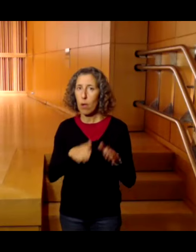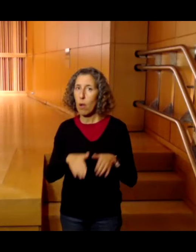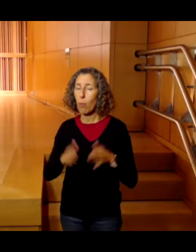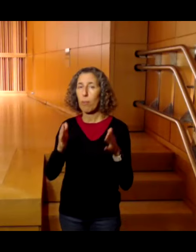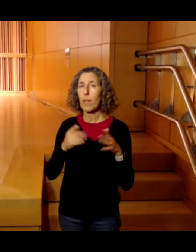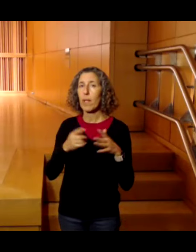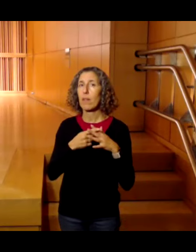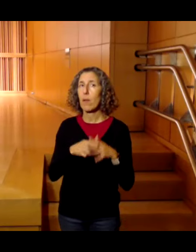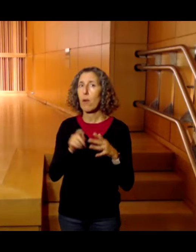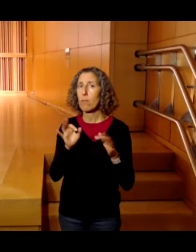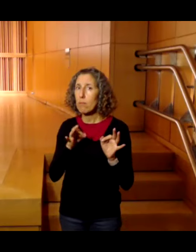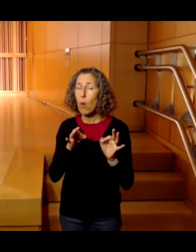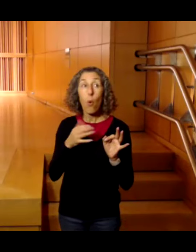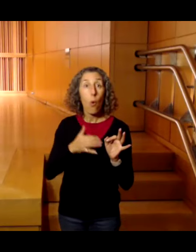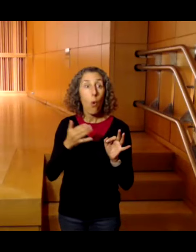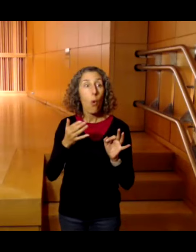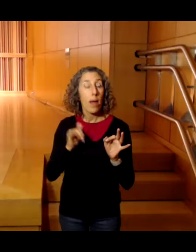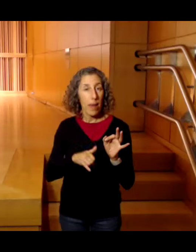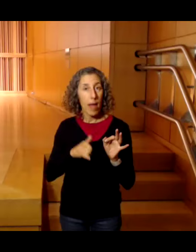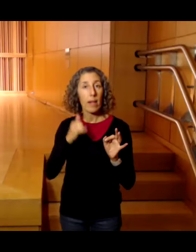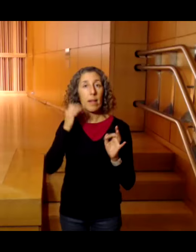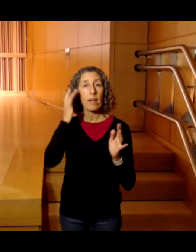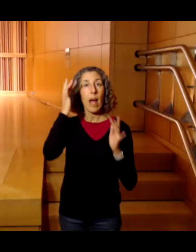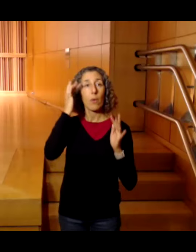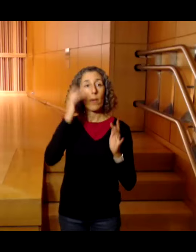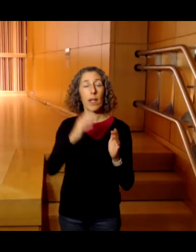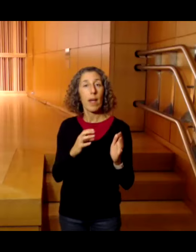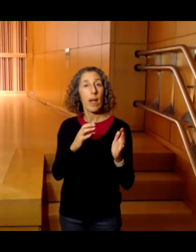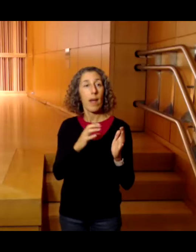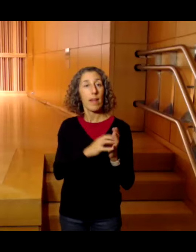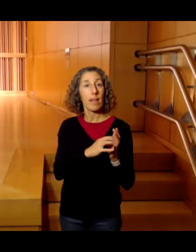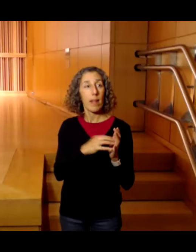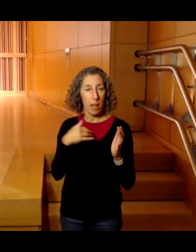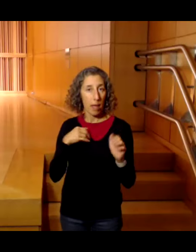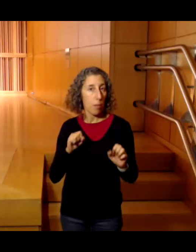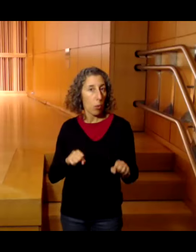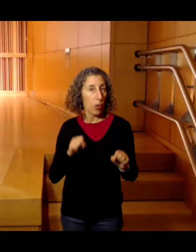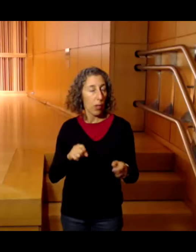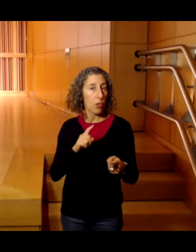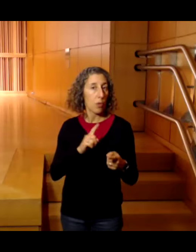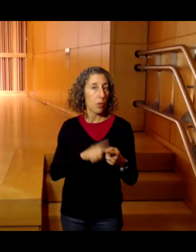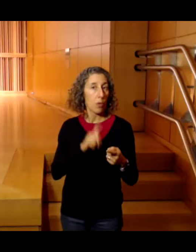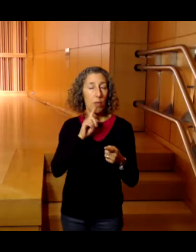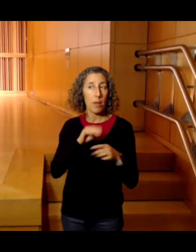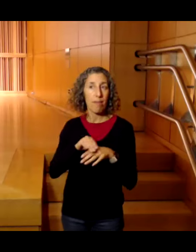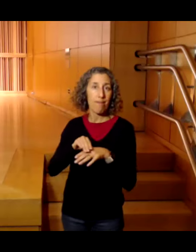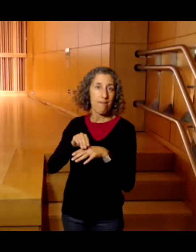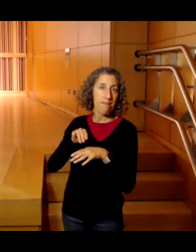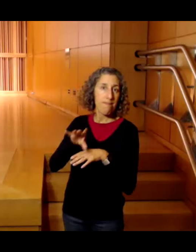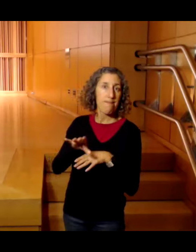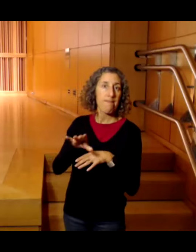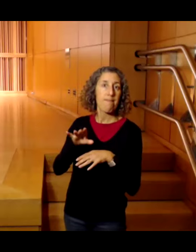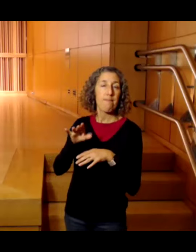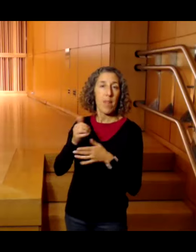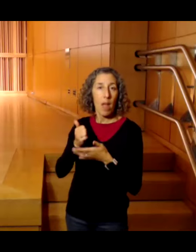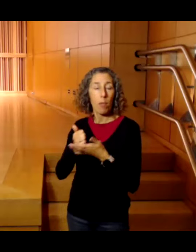of what the scholarly essay can do for so many of us in black and gender and sexuality studies.